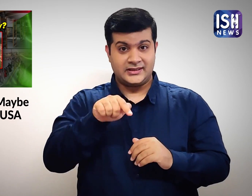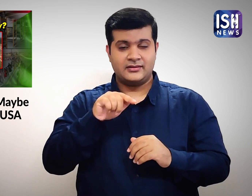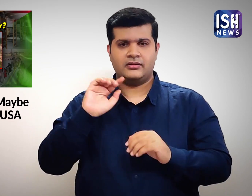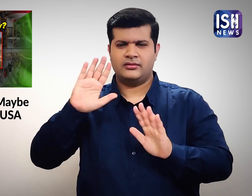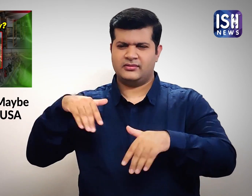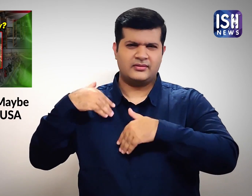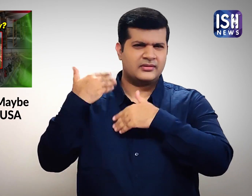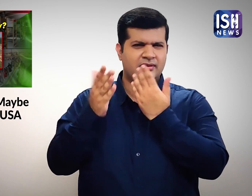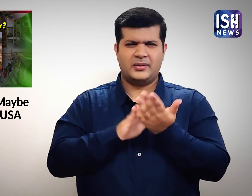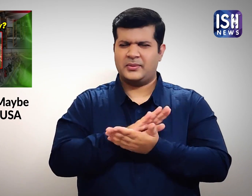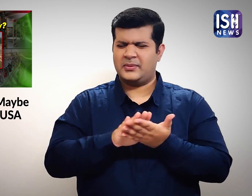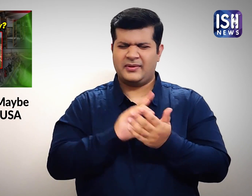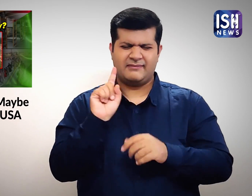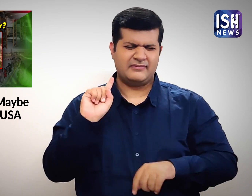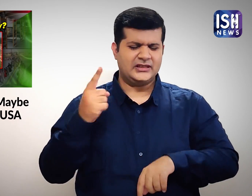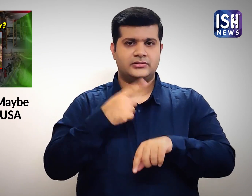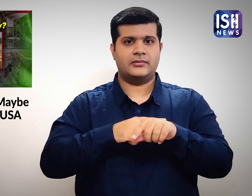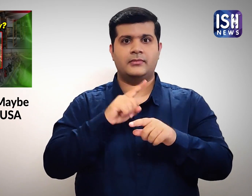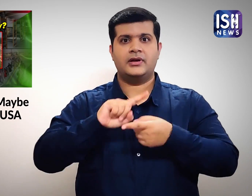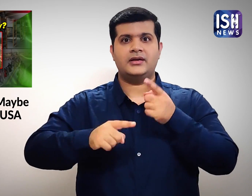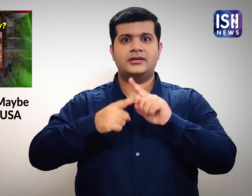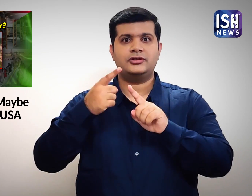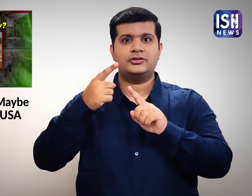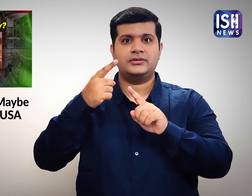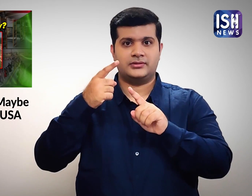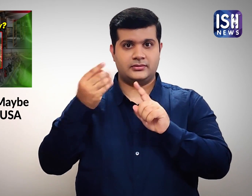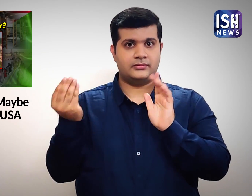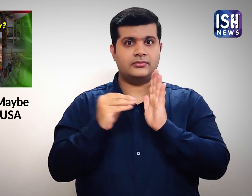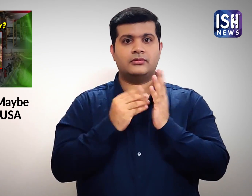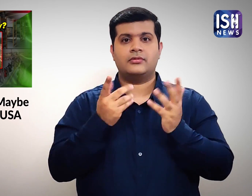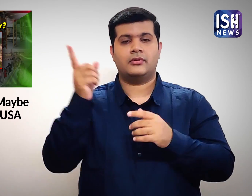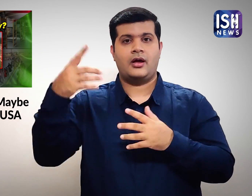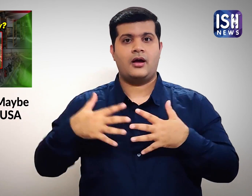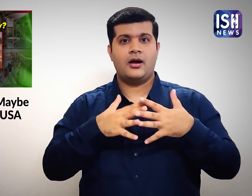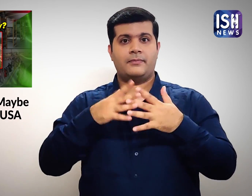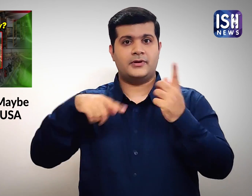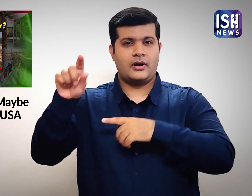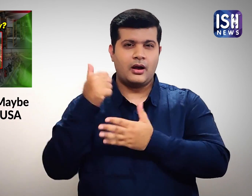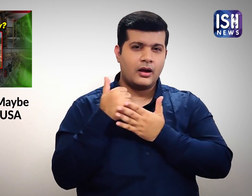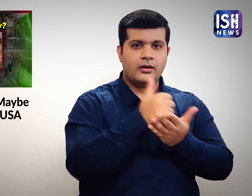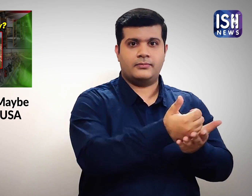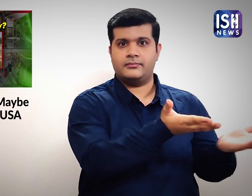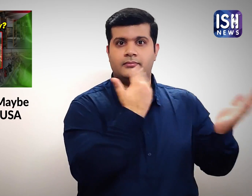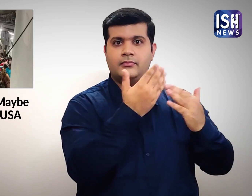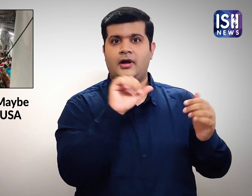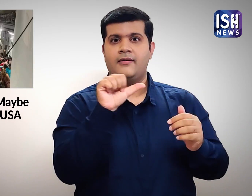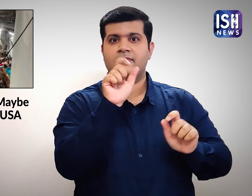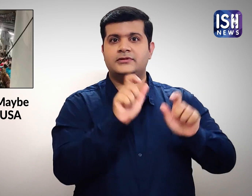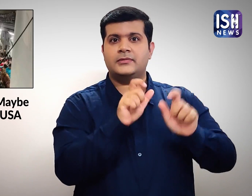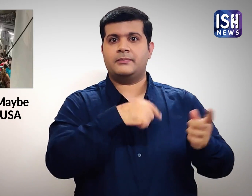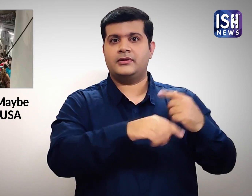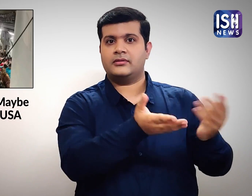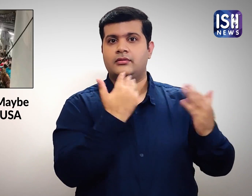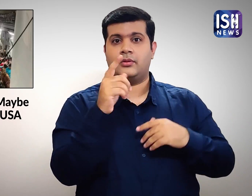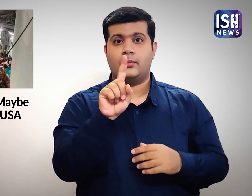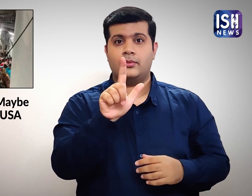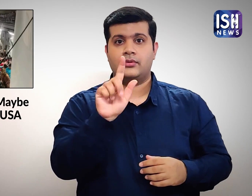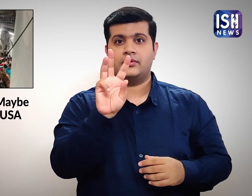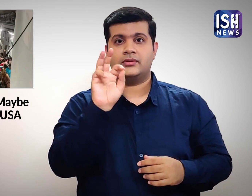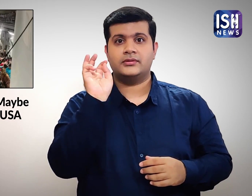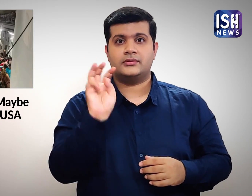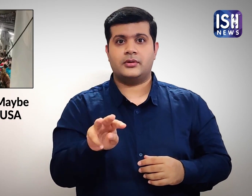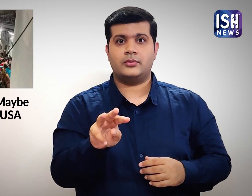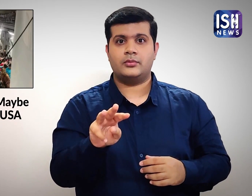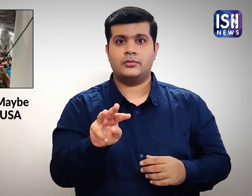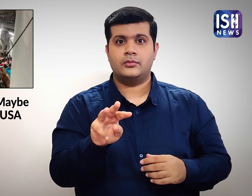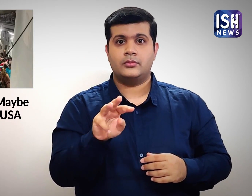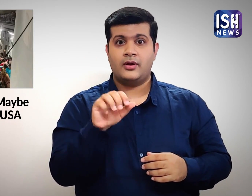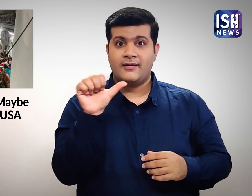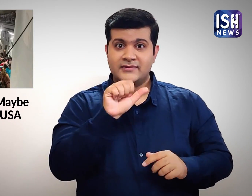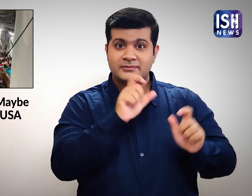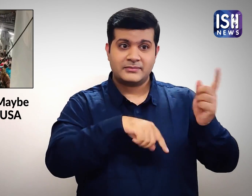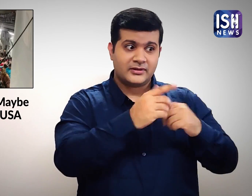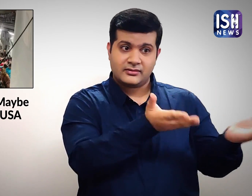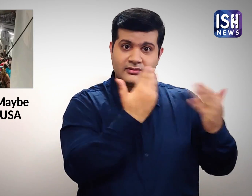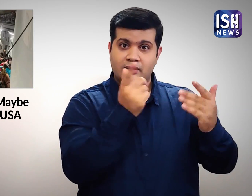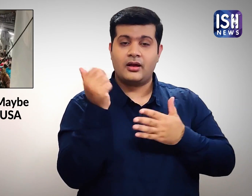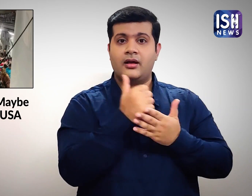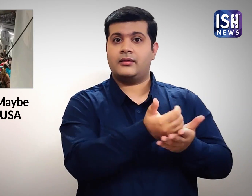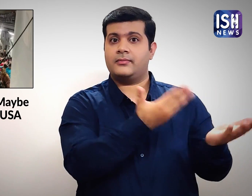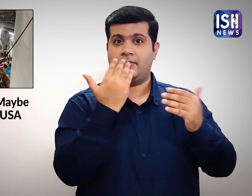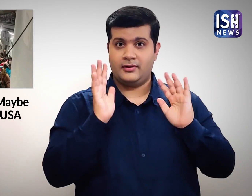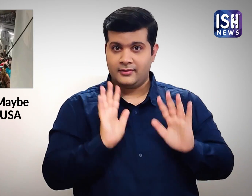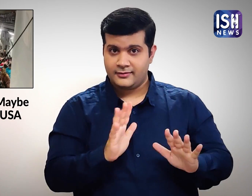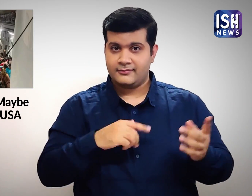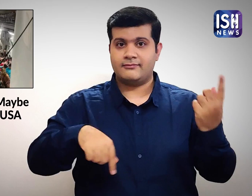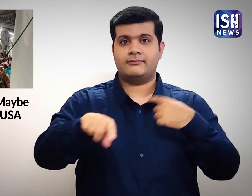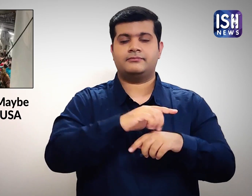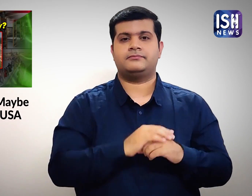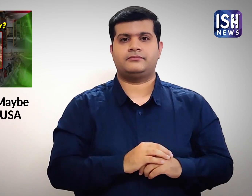The USA conducted its largest evacuation operation by airlifting 1,30,000 Afghans.